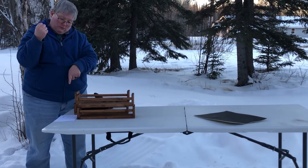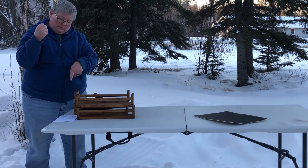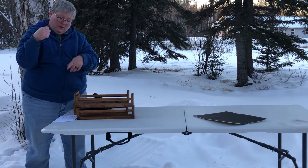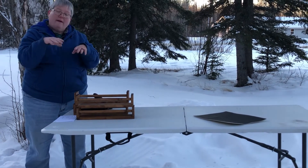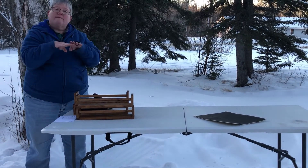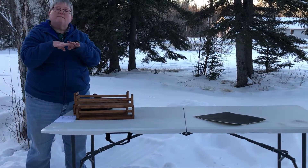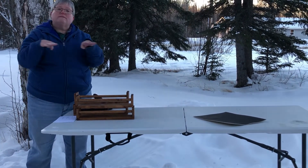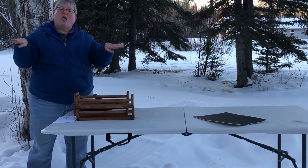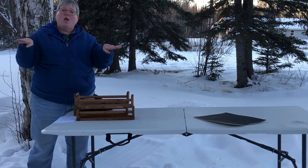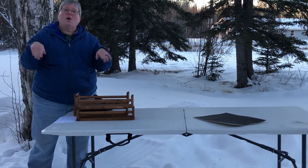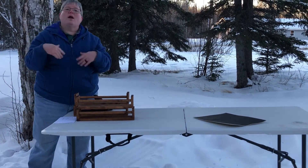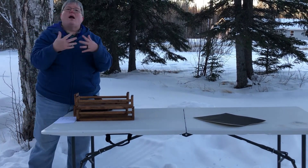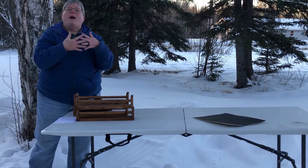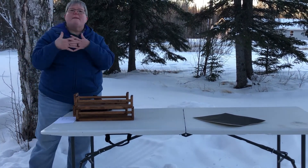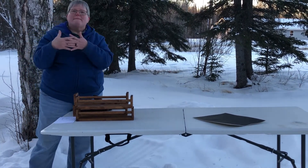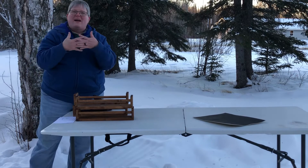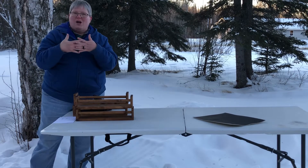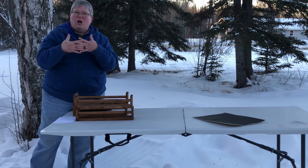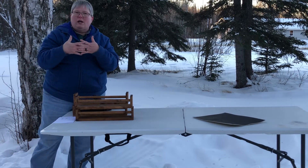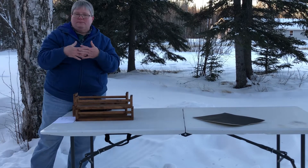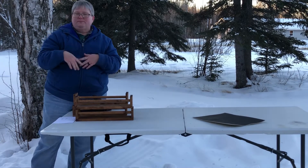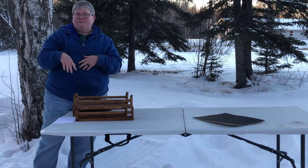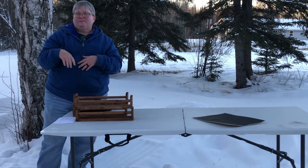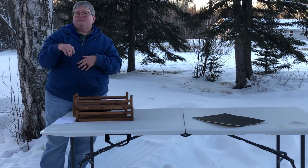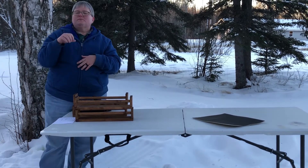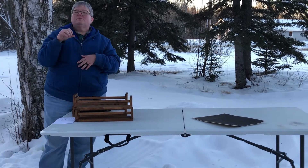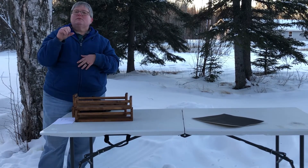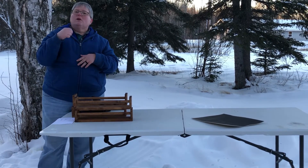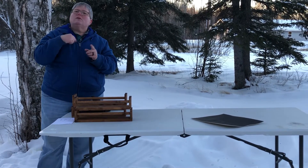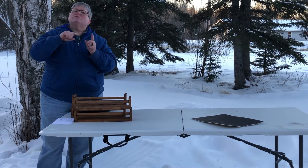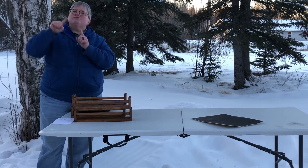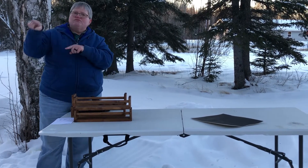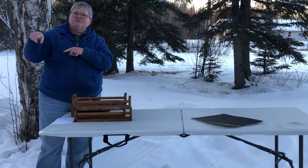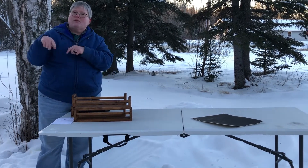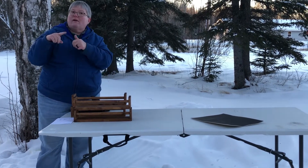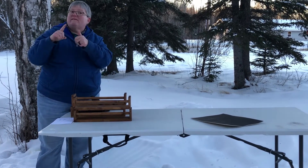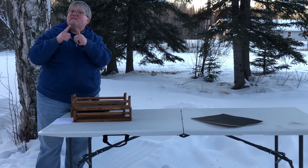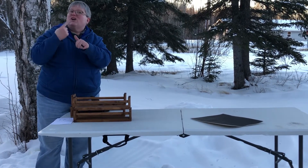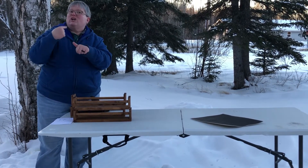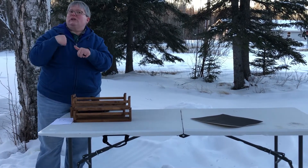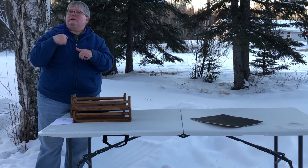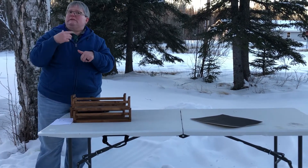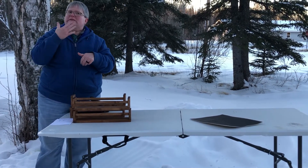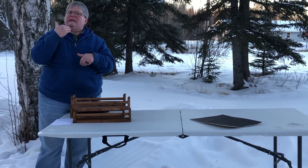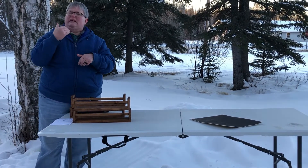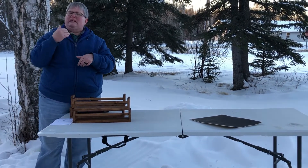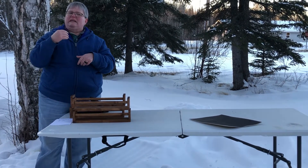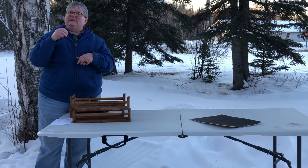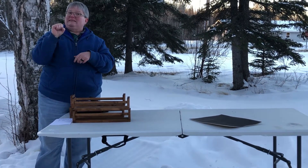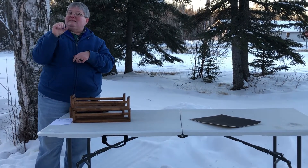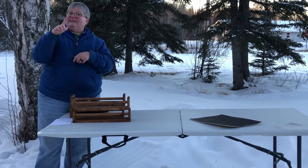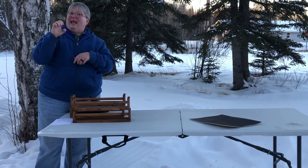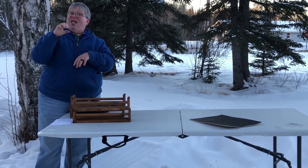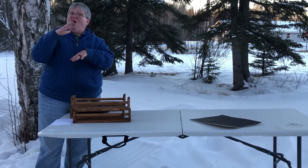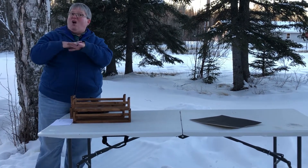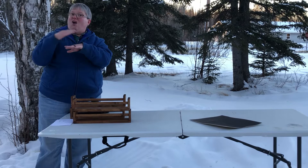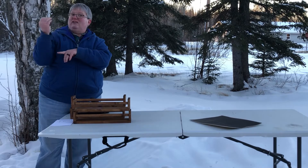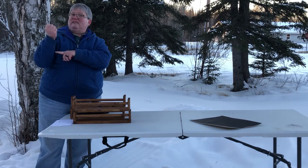Flooring America. So we went in there, and well first I said you know the sale is on Saturday,